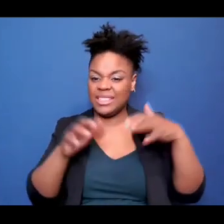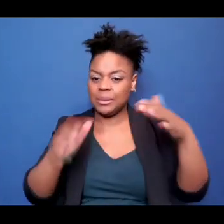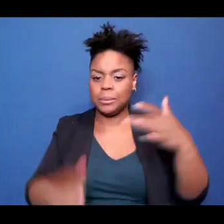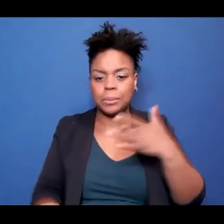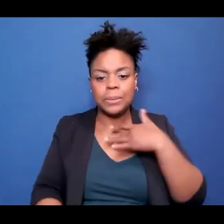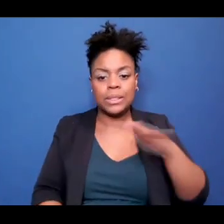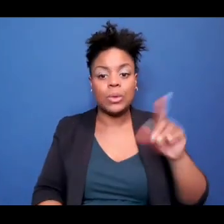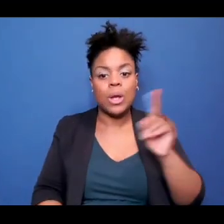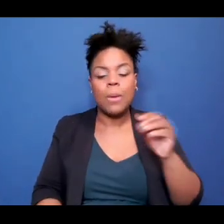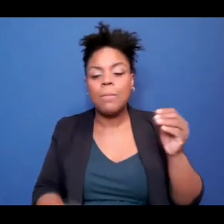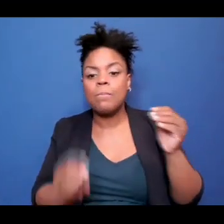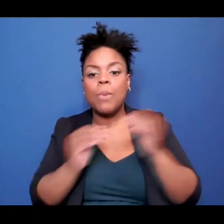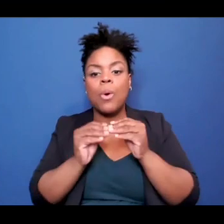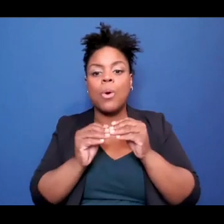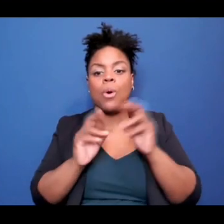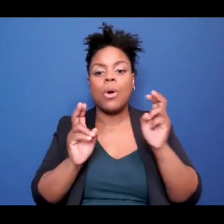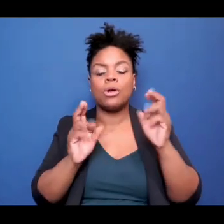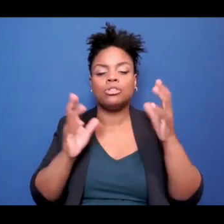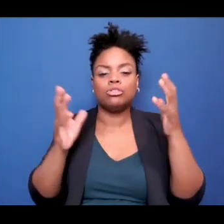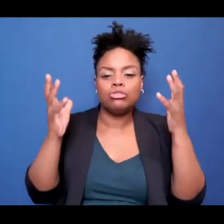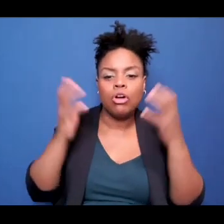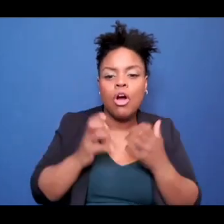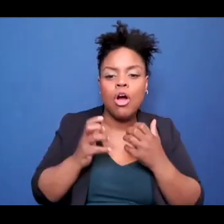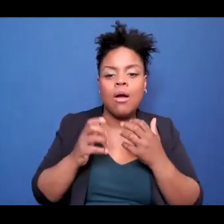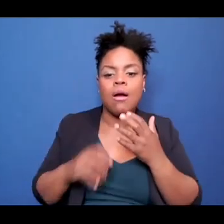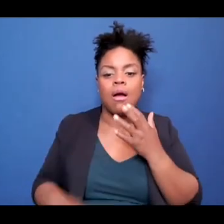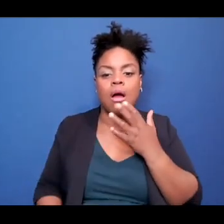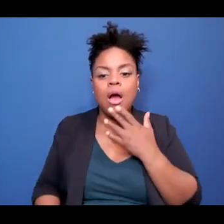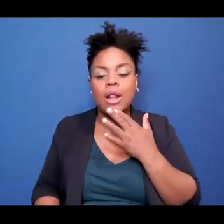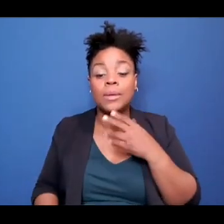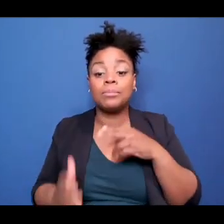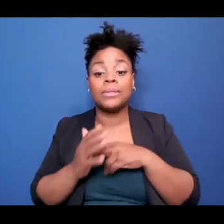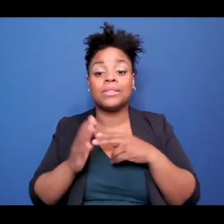AND PORTIONS OF QUEENS, SHADING IS DARKEST IS WHERE THE AVERAGE